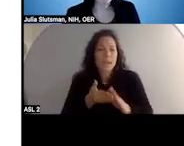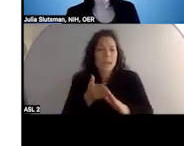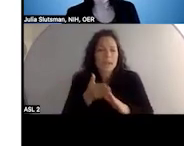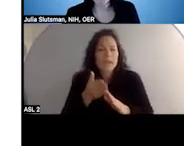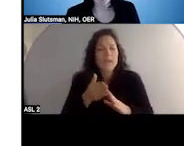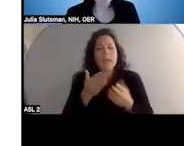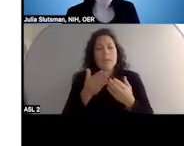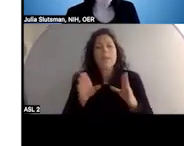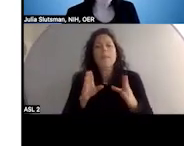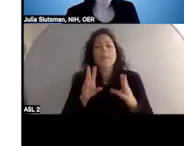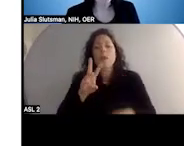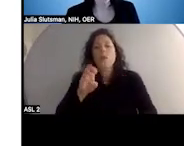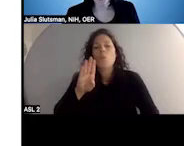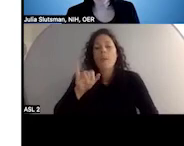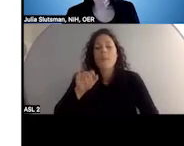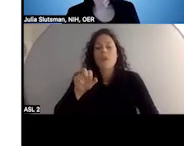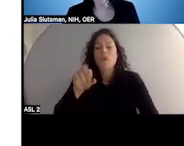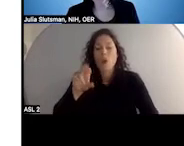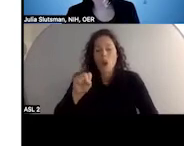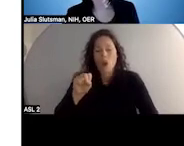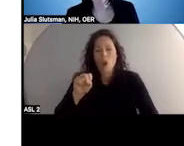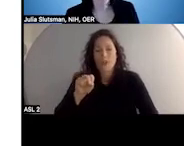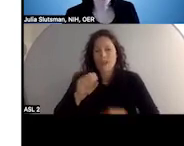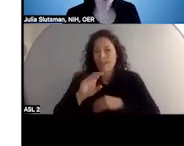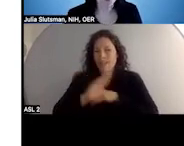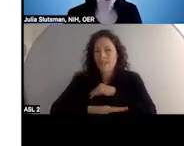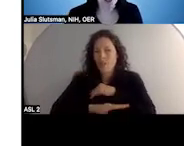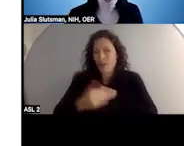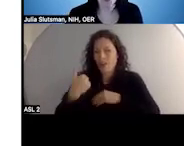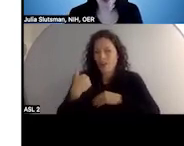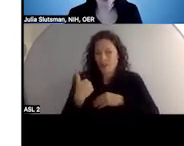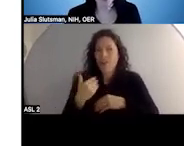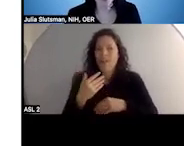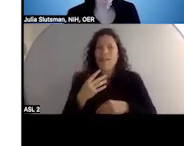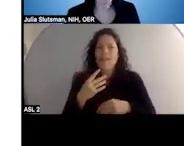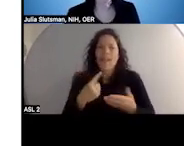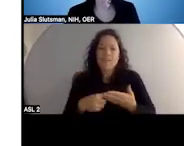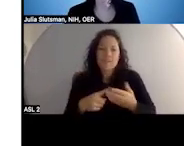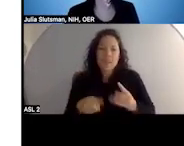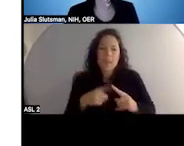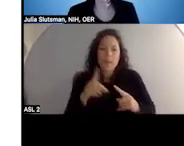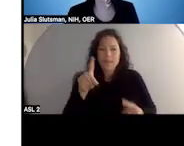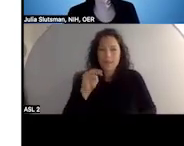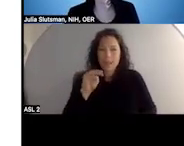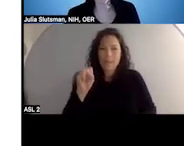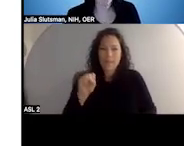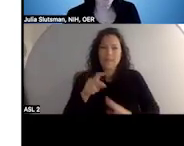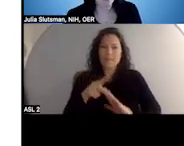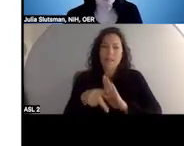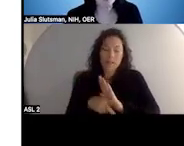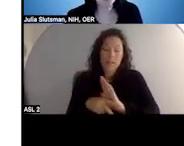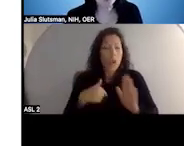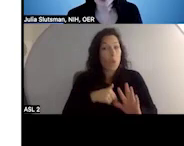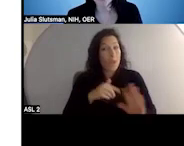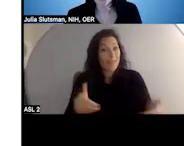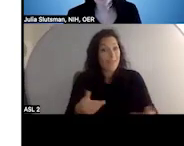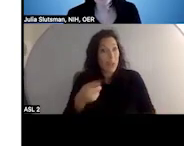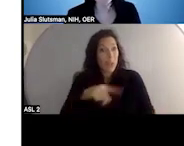over the summer and early into the fall that spoke about implementation of the DMS policy, so we invite you to explore these recording